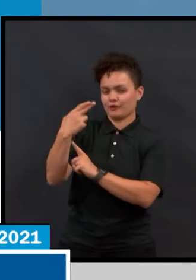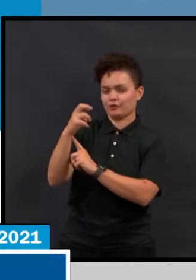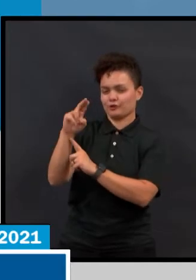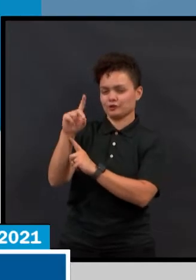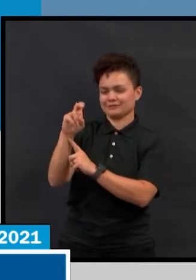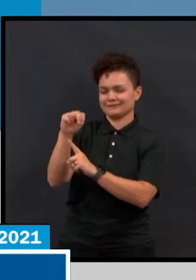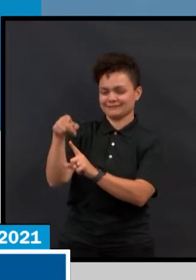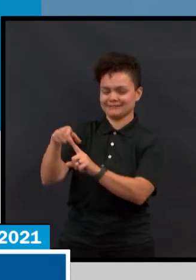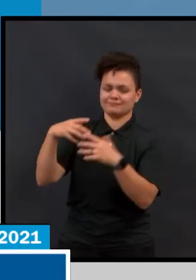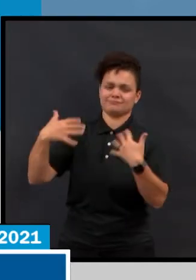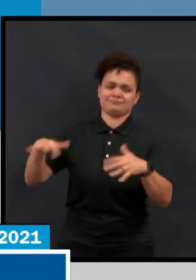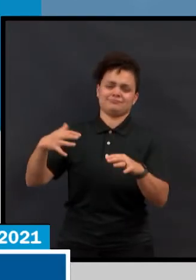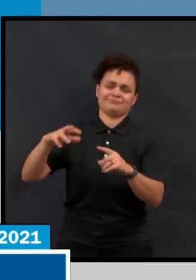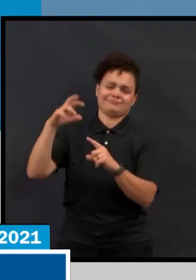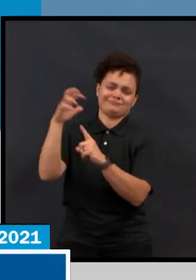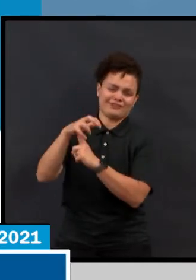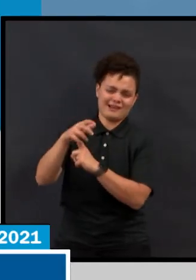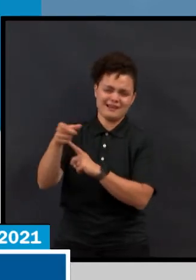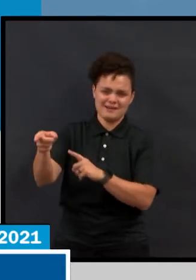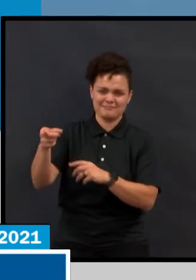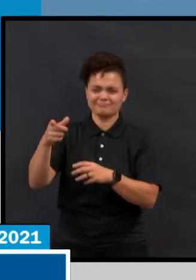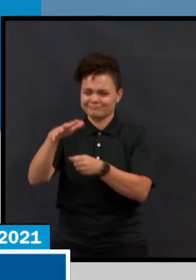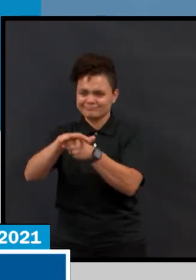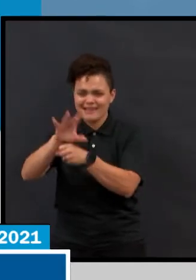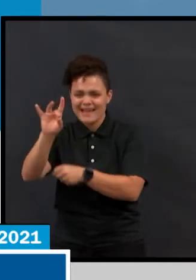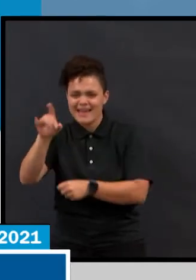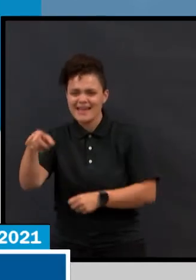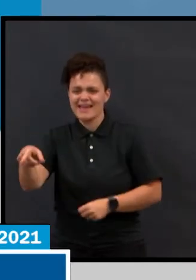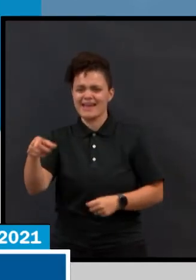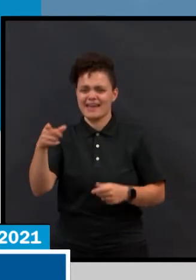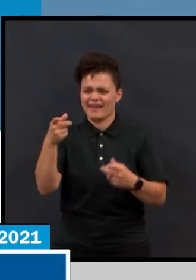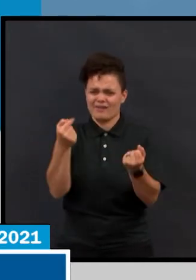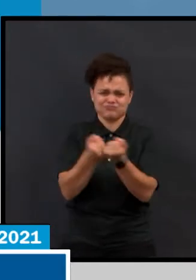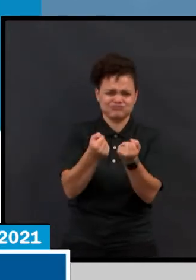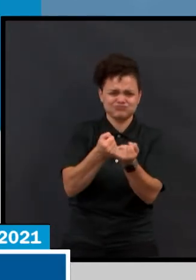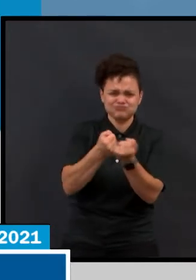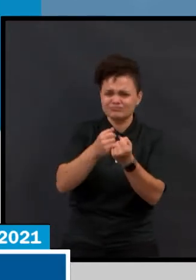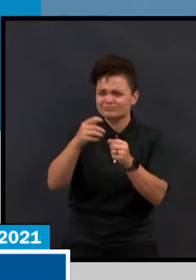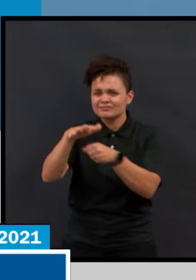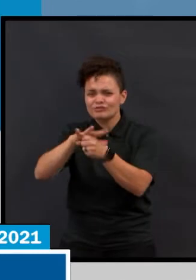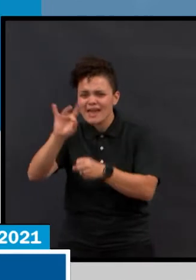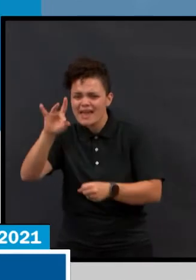of district 8 stewardship of the great city and stewardship of the district that i used to call